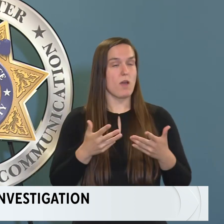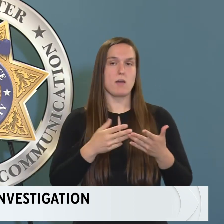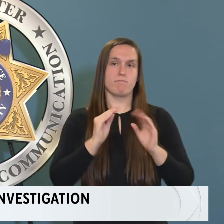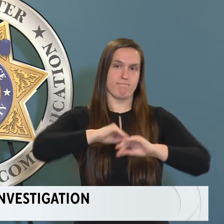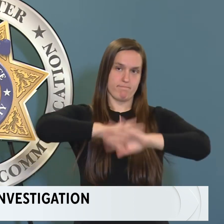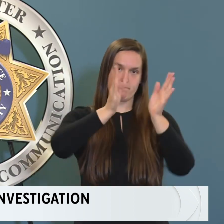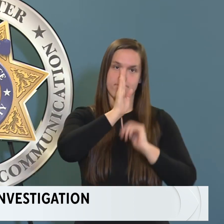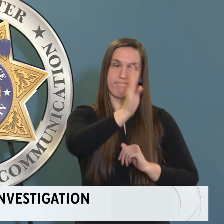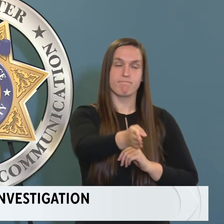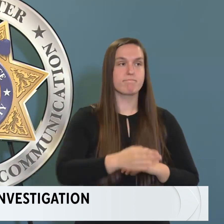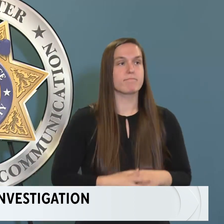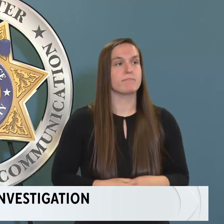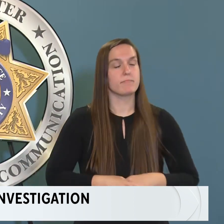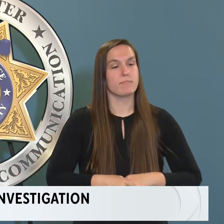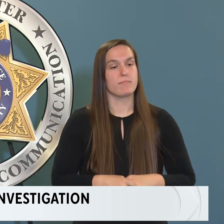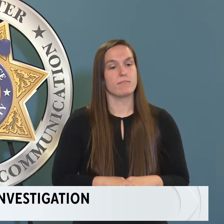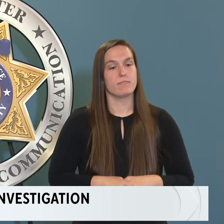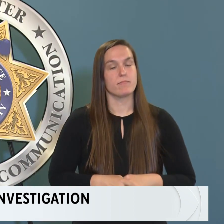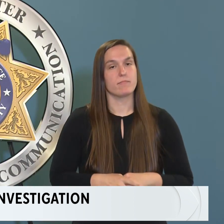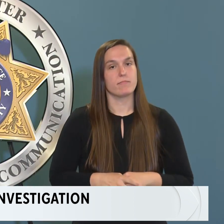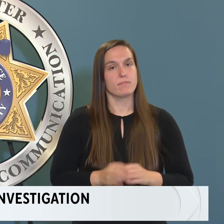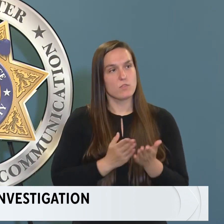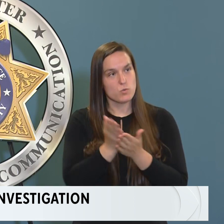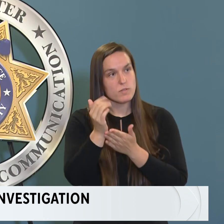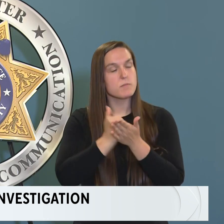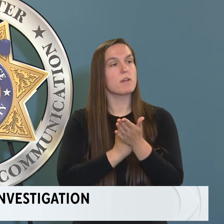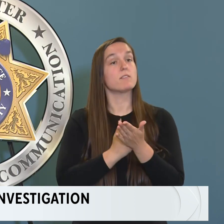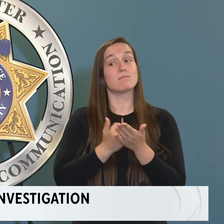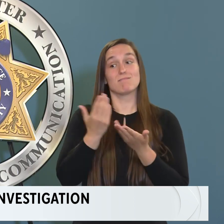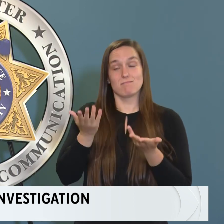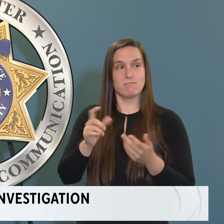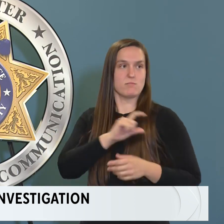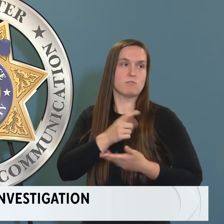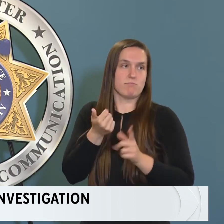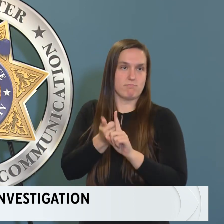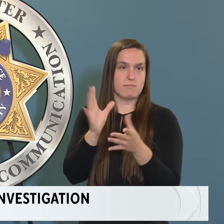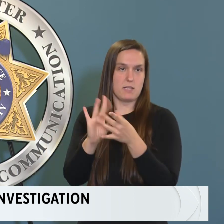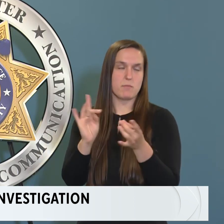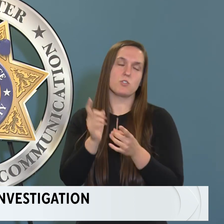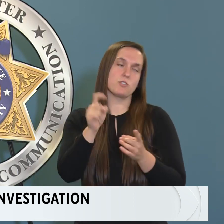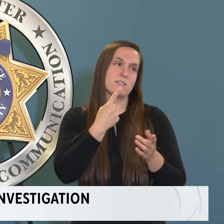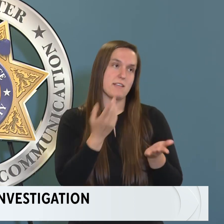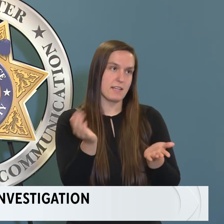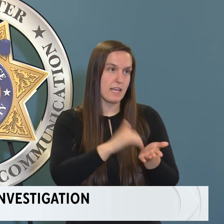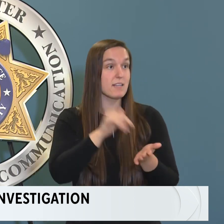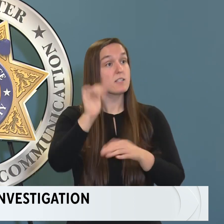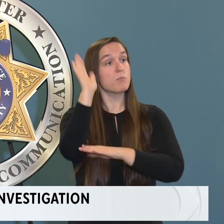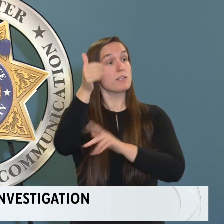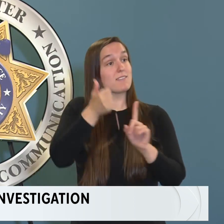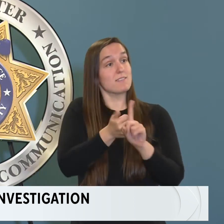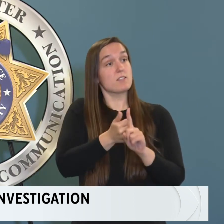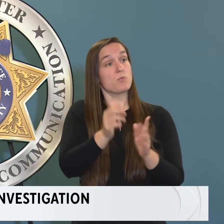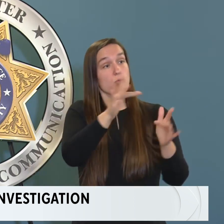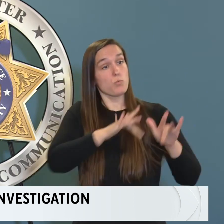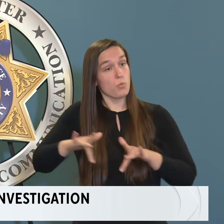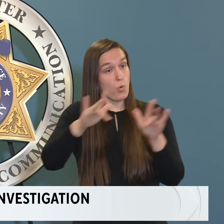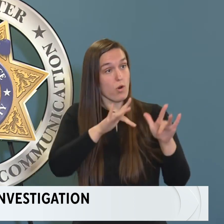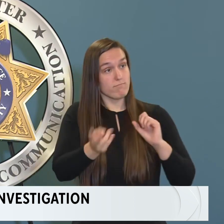INVESTIGATION, OUTSIDE EXPERT, ELECTRICAL ENGINEERS AND OTHER LAW ENFORCEMENT AGENCIES. WE ALSO WERE COMMITTED TO BEING